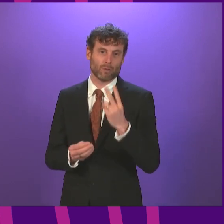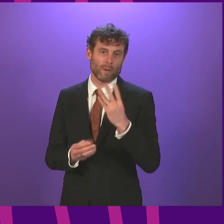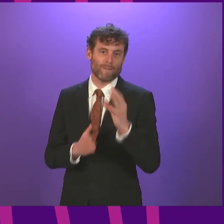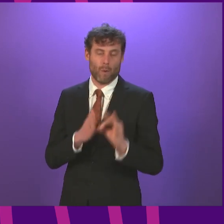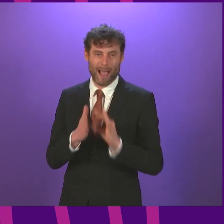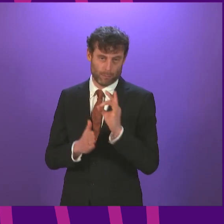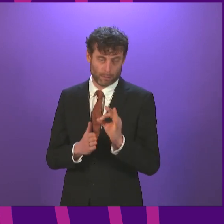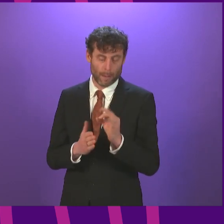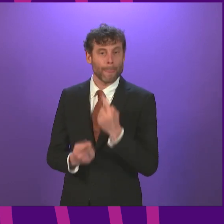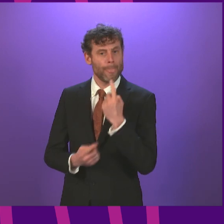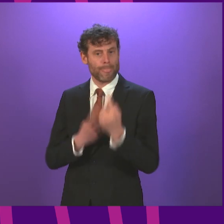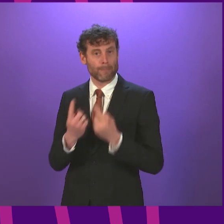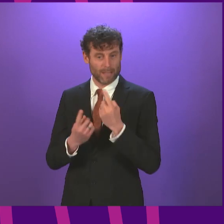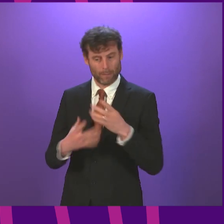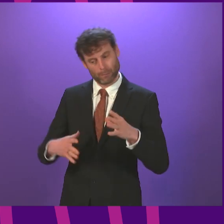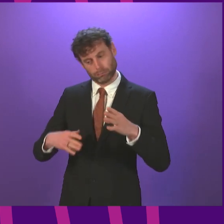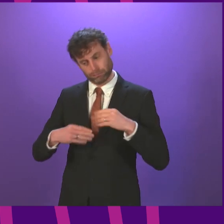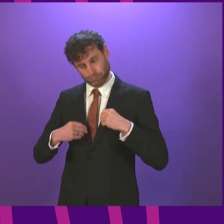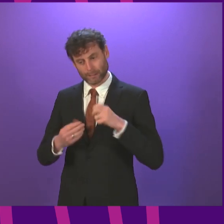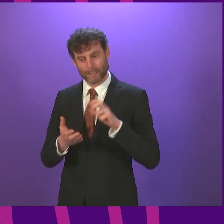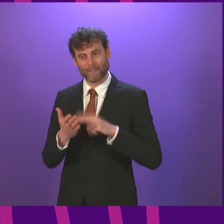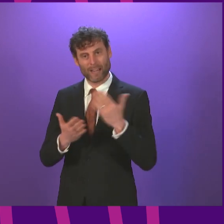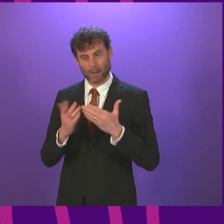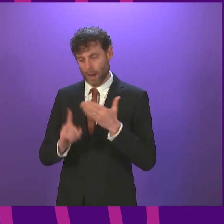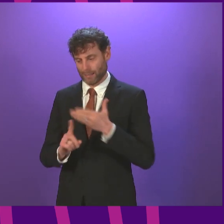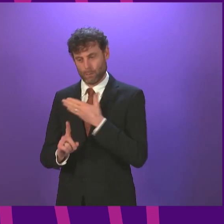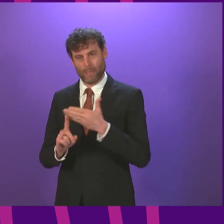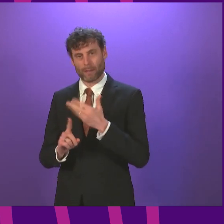positive for Covid in the previous 28 days, which means that the total number of people